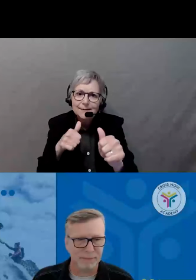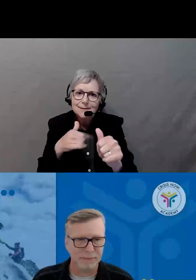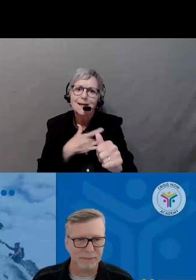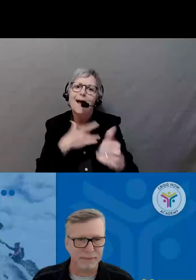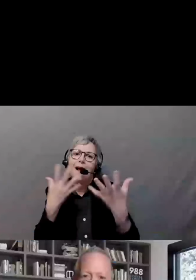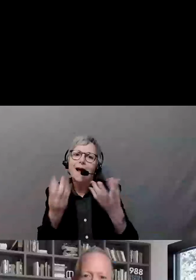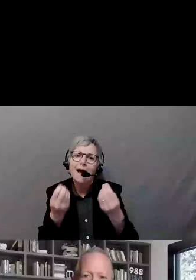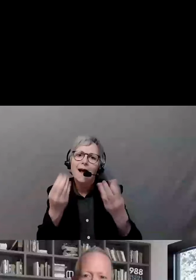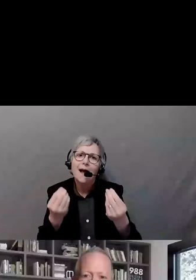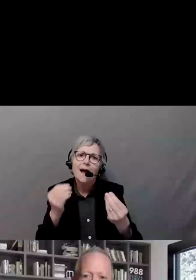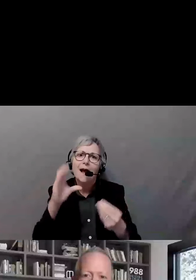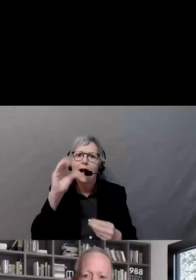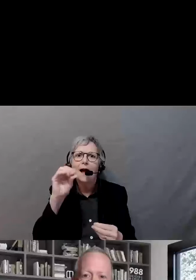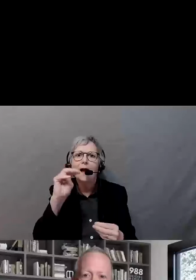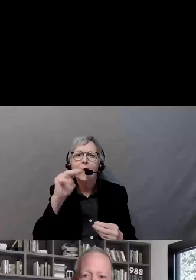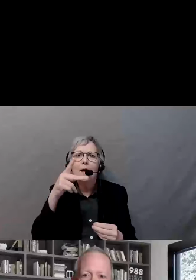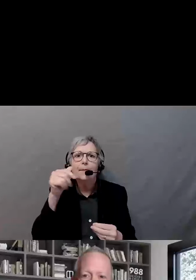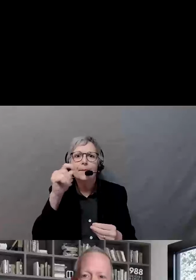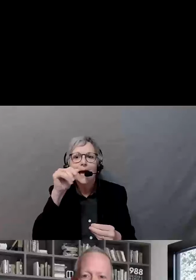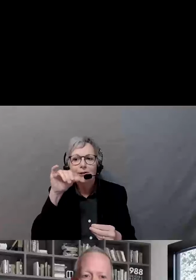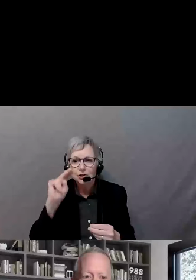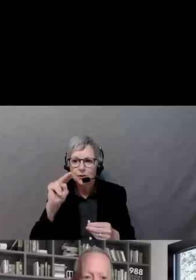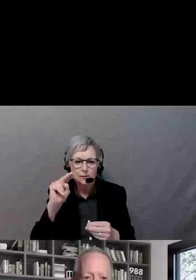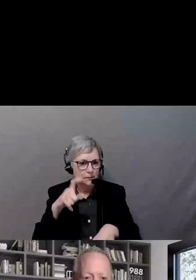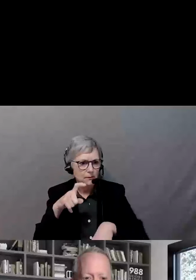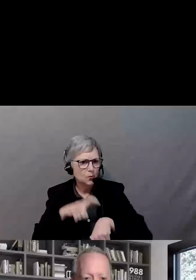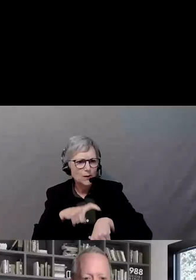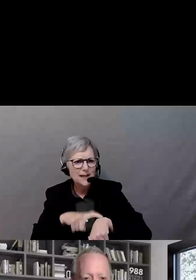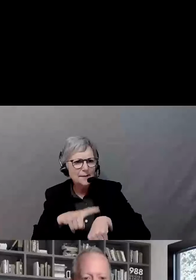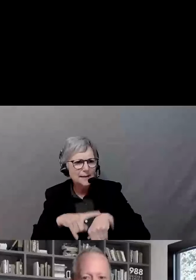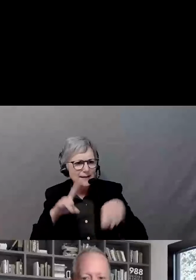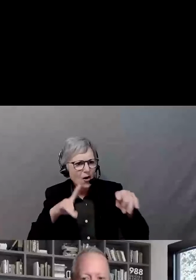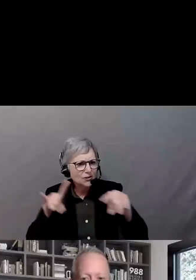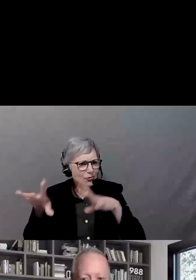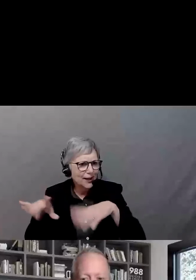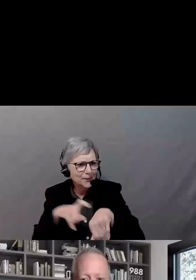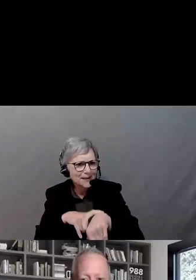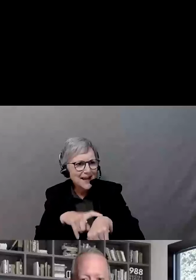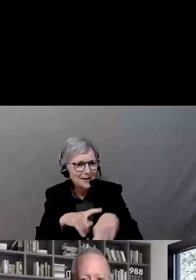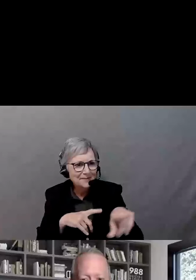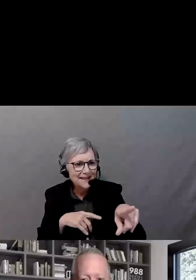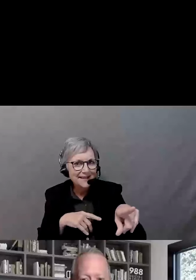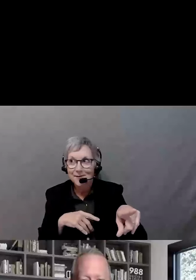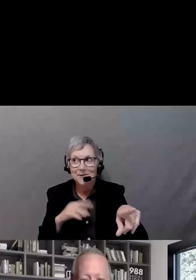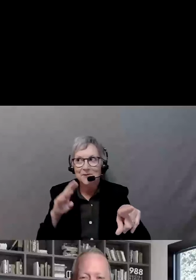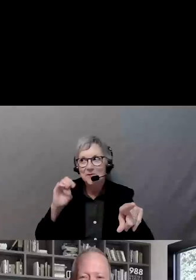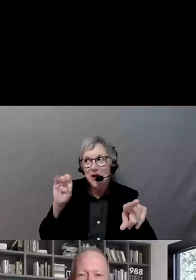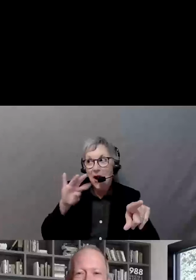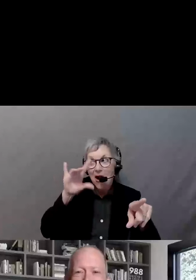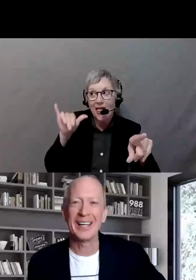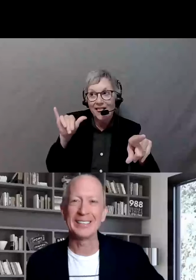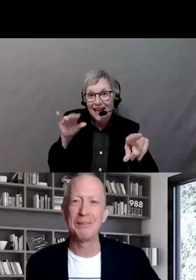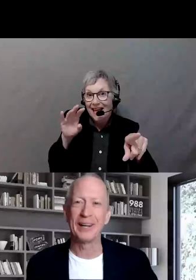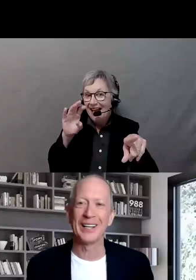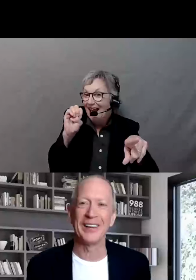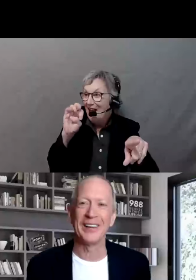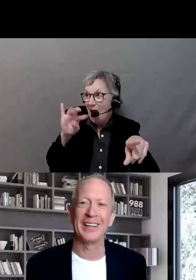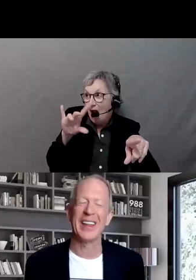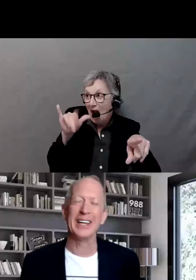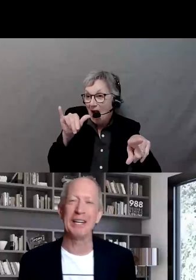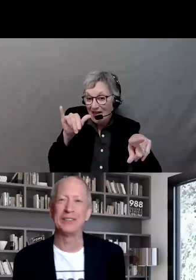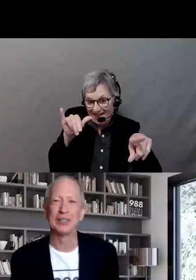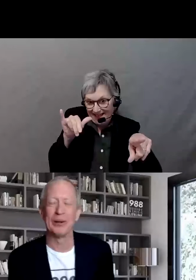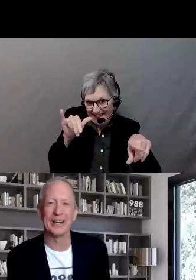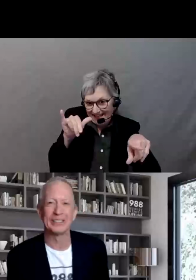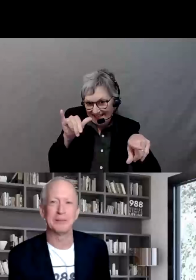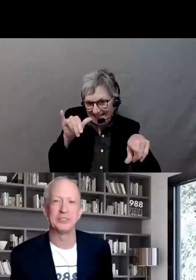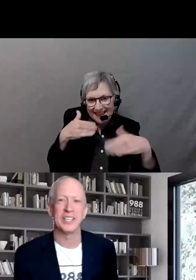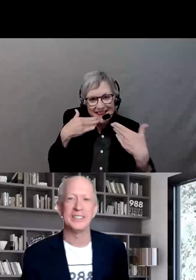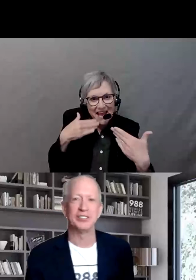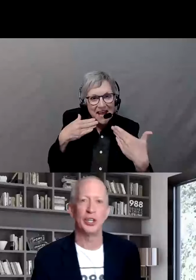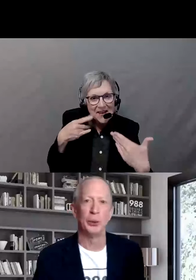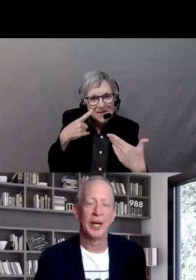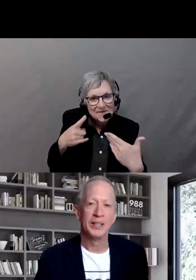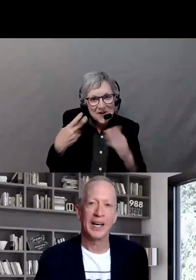JOINING US FROM AUSTRALIA-- WHAT TIME IS IT? >>: TOO EARLY.